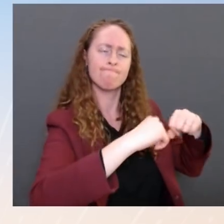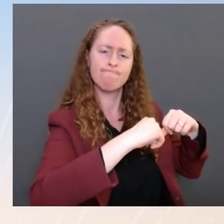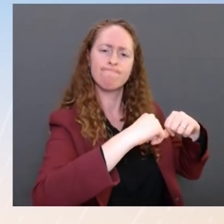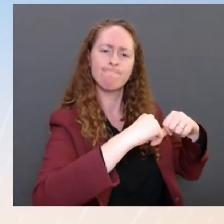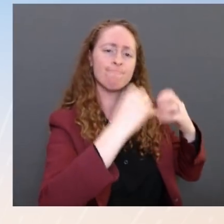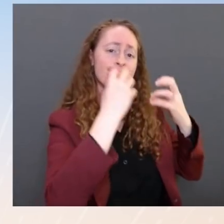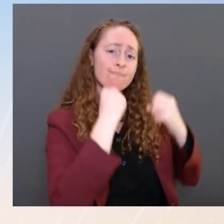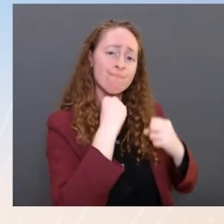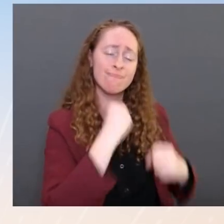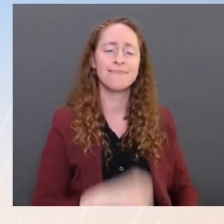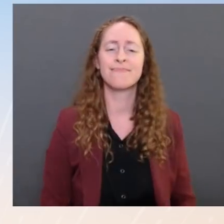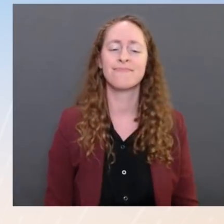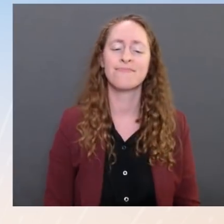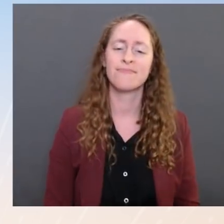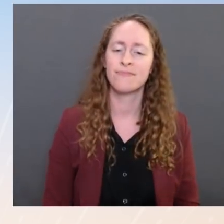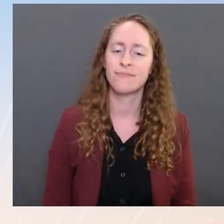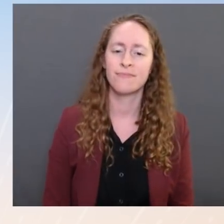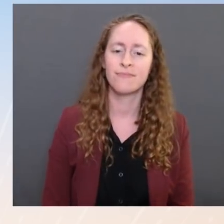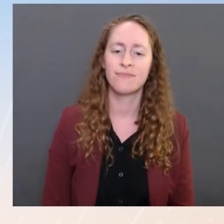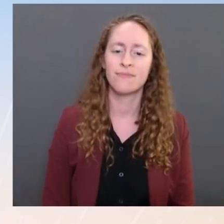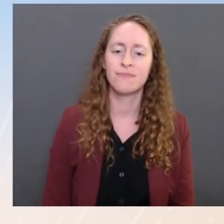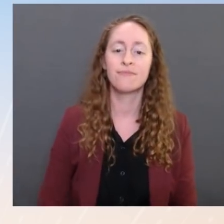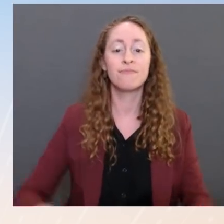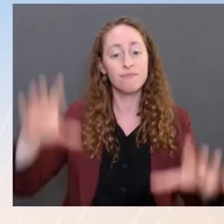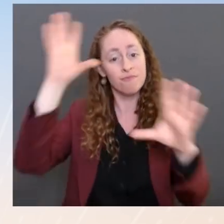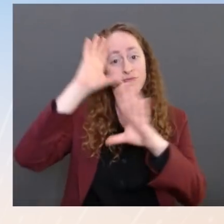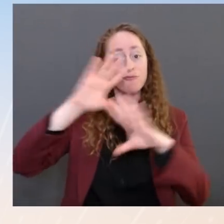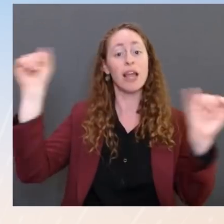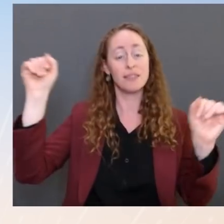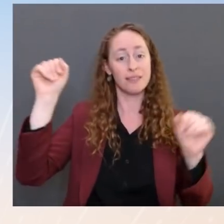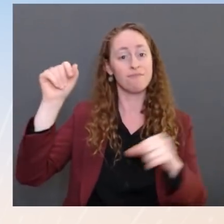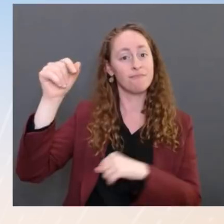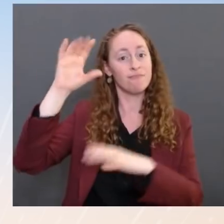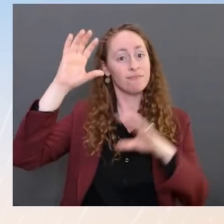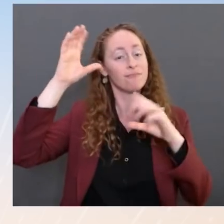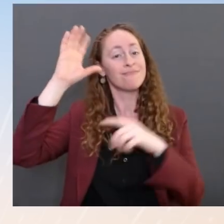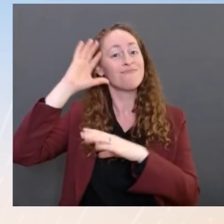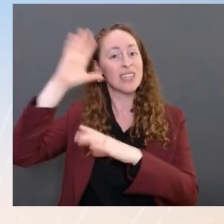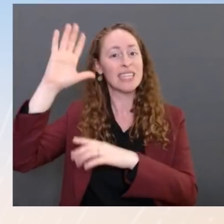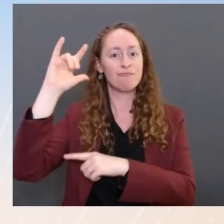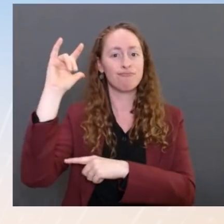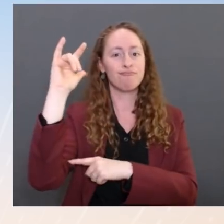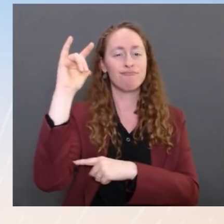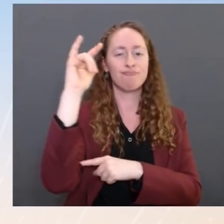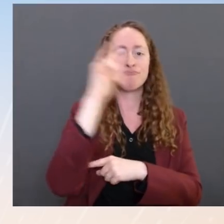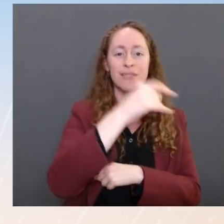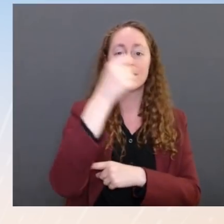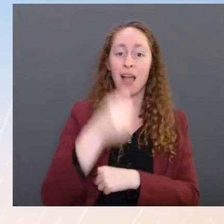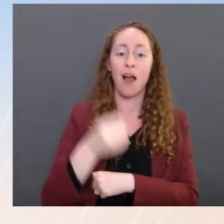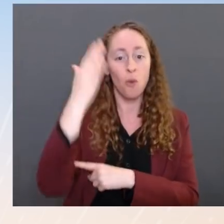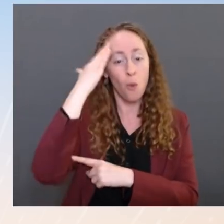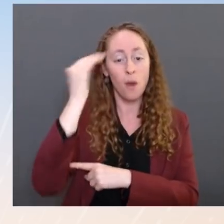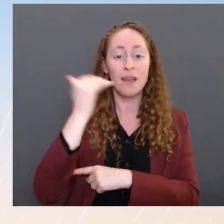does he intend to visit the demilitarized zone? And what's your current assessment of the threat